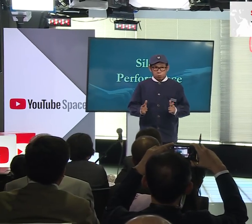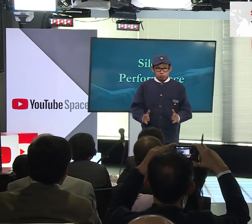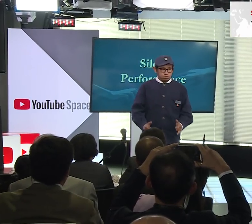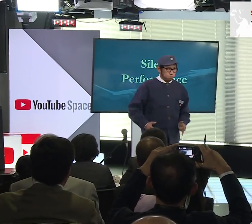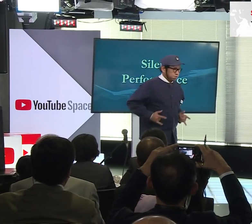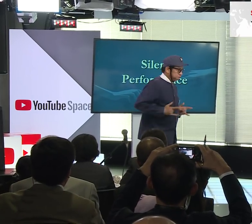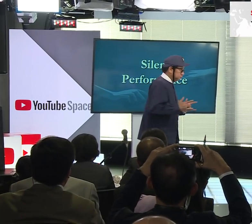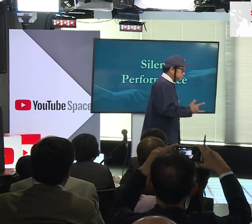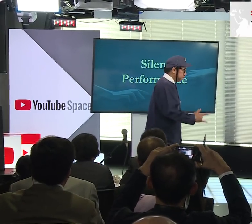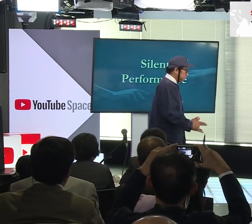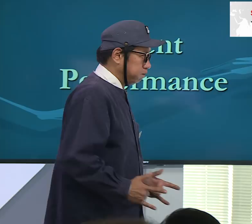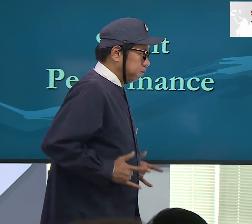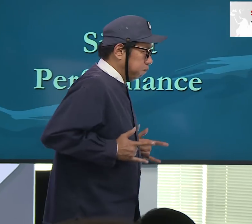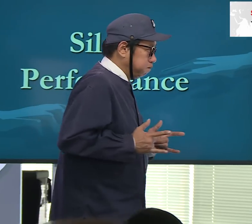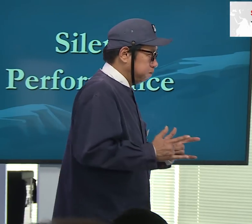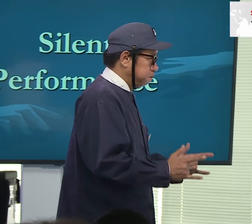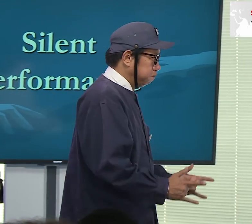Here we are, welcome!